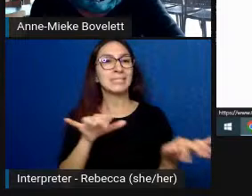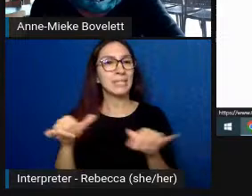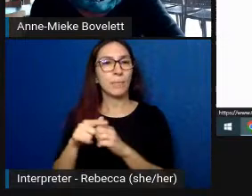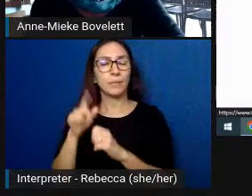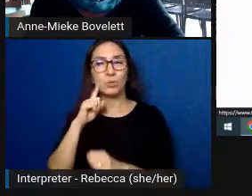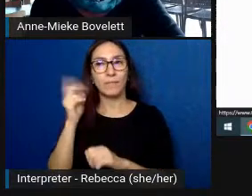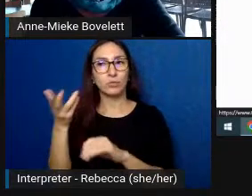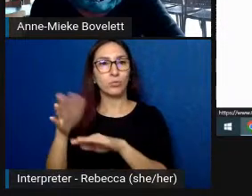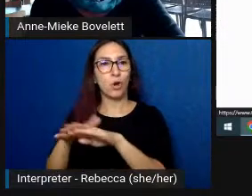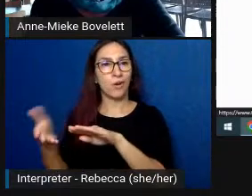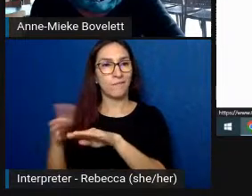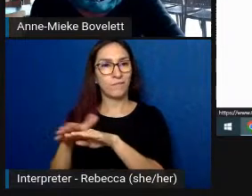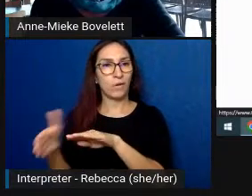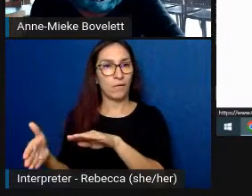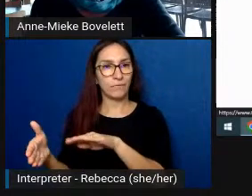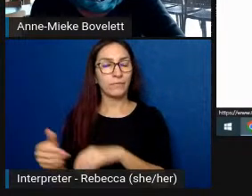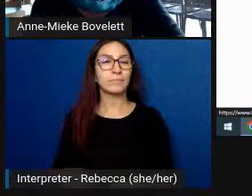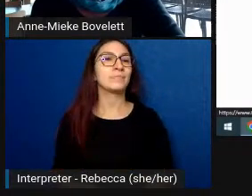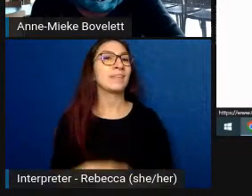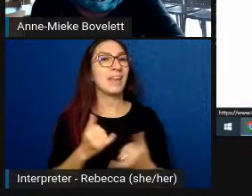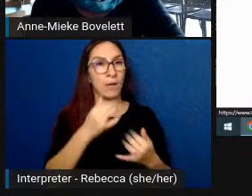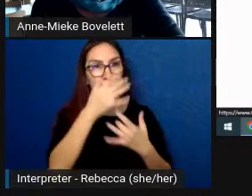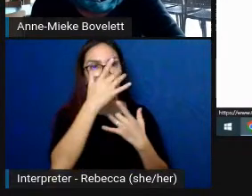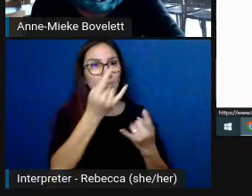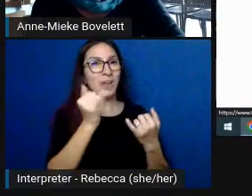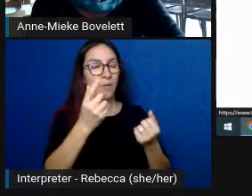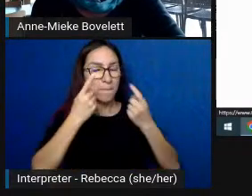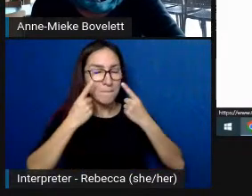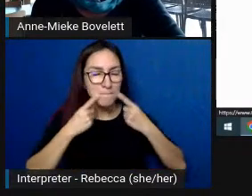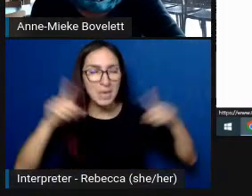Lazar Bulatovic: In LinkedIn for example, you have to toggle the setting.